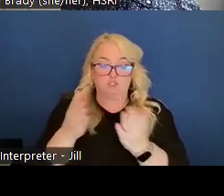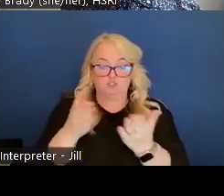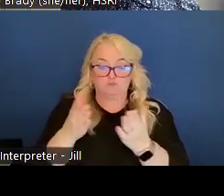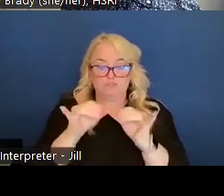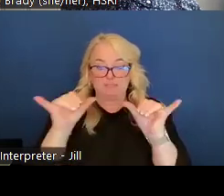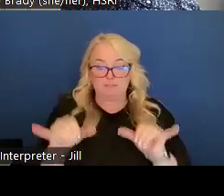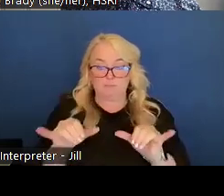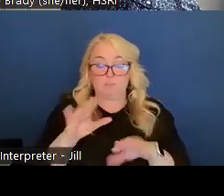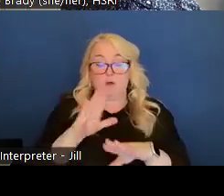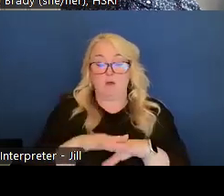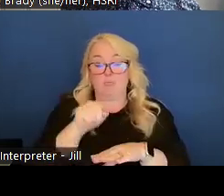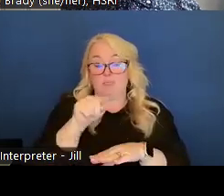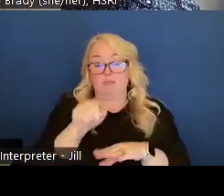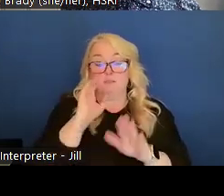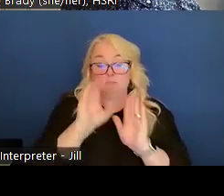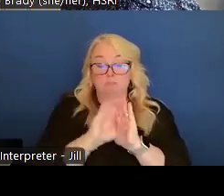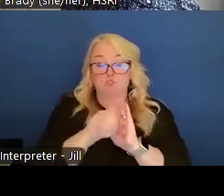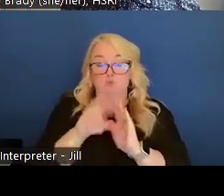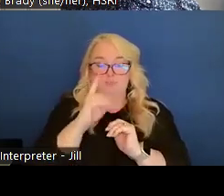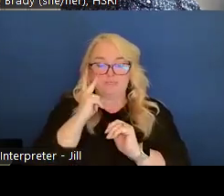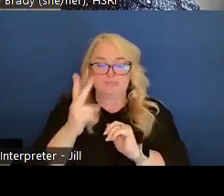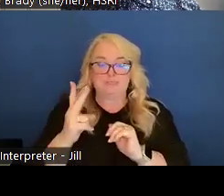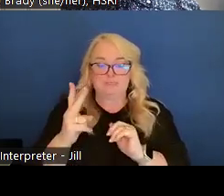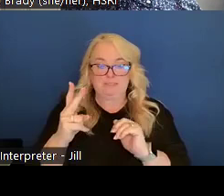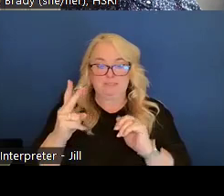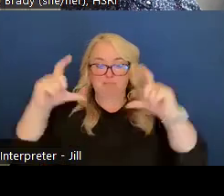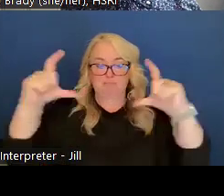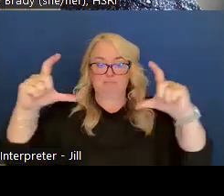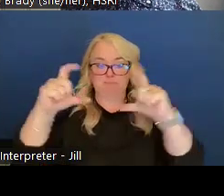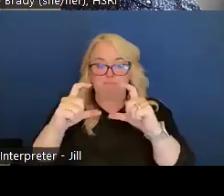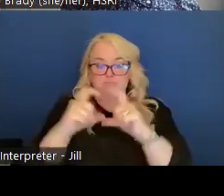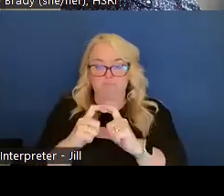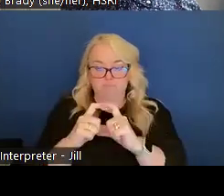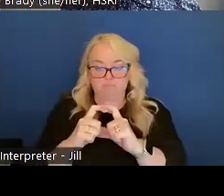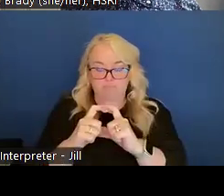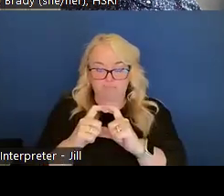with circular shapes nested inside of each other. This is